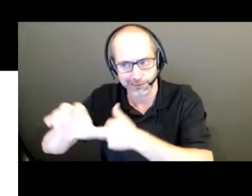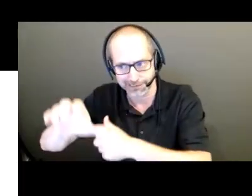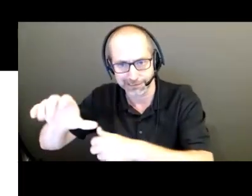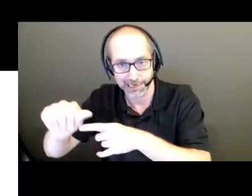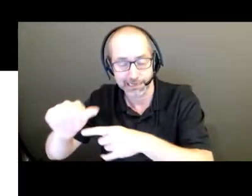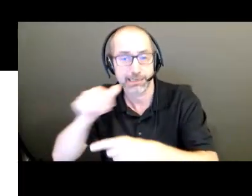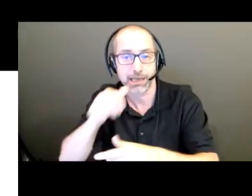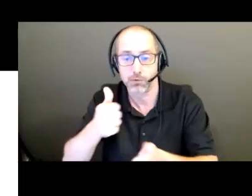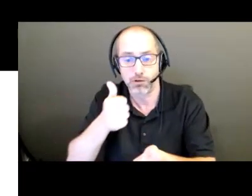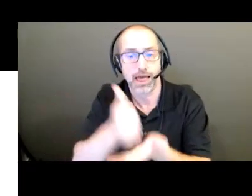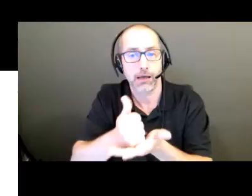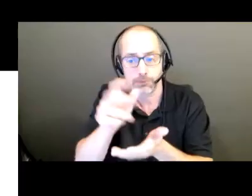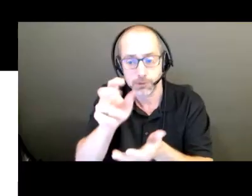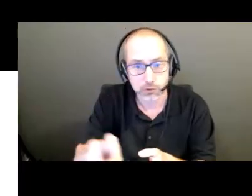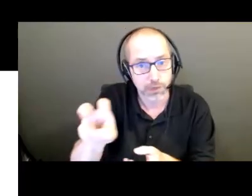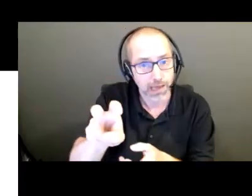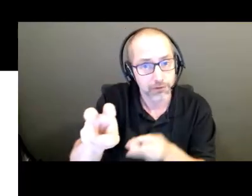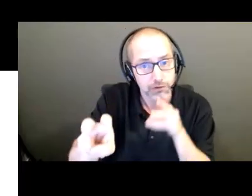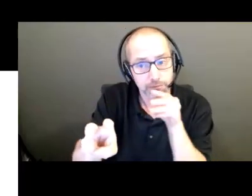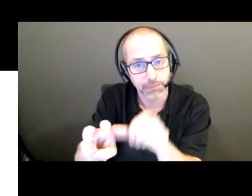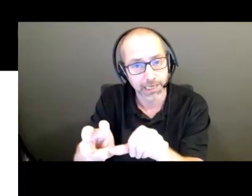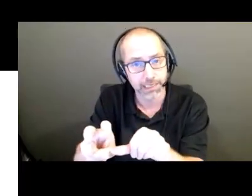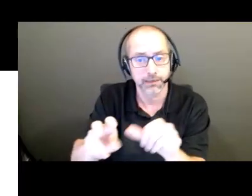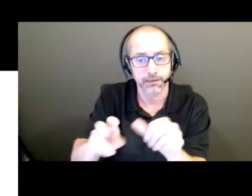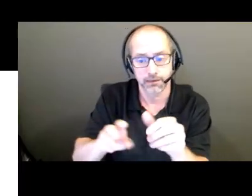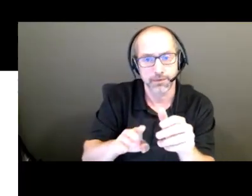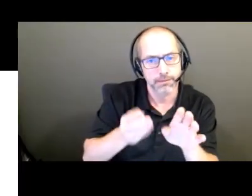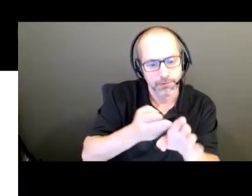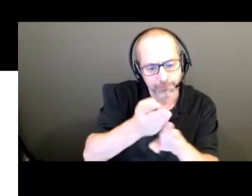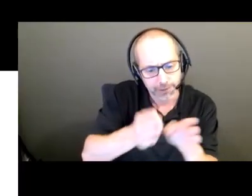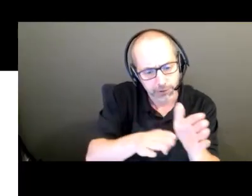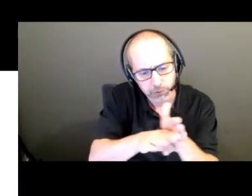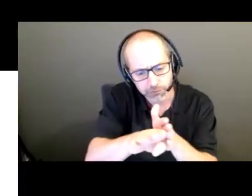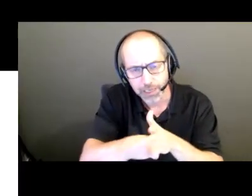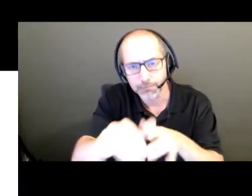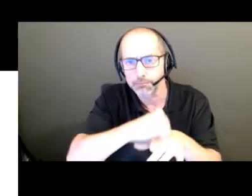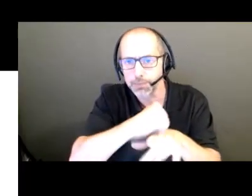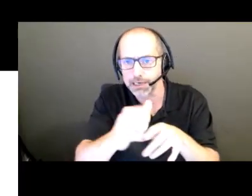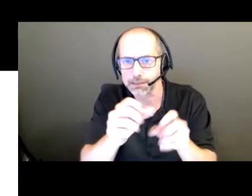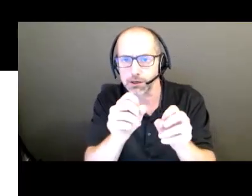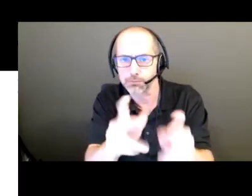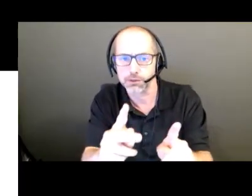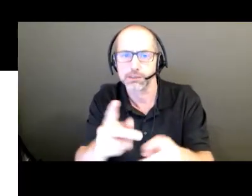travel and professional development activities and has replaced the Travel and Professional Development grants.